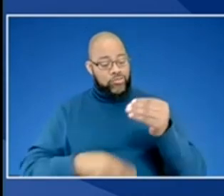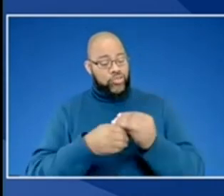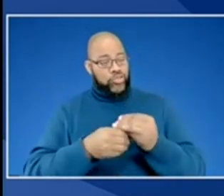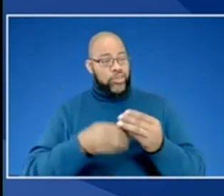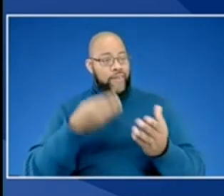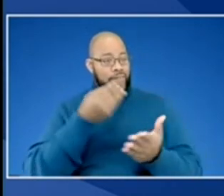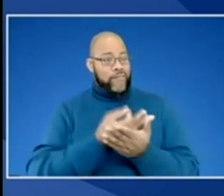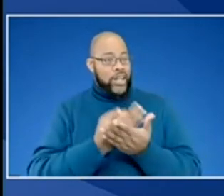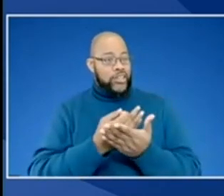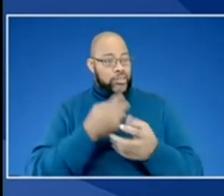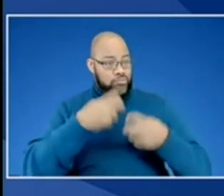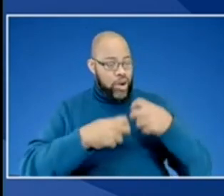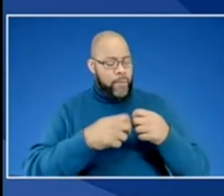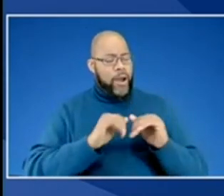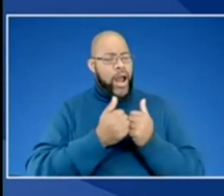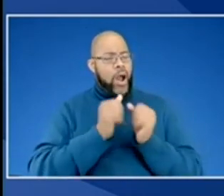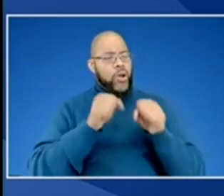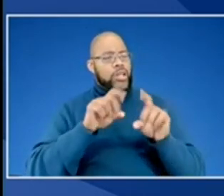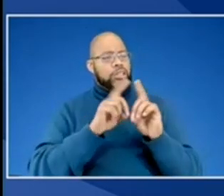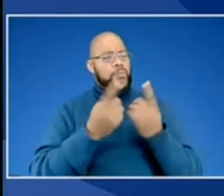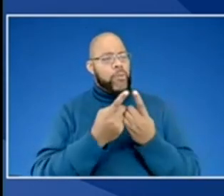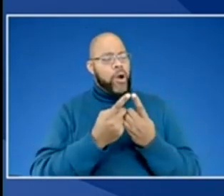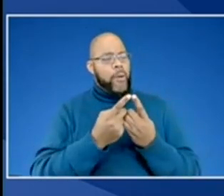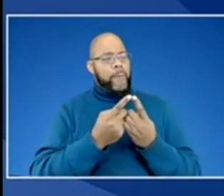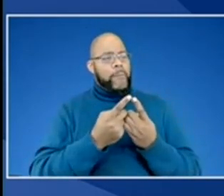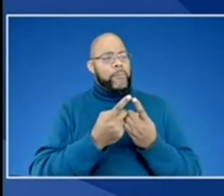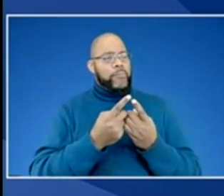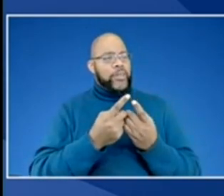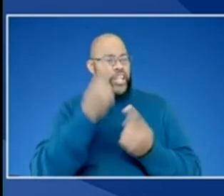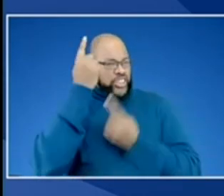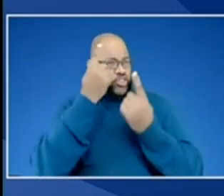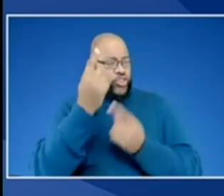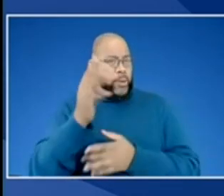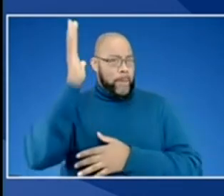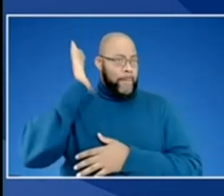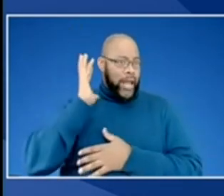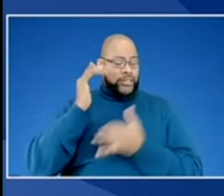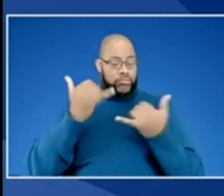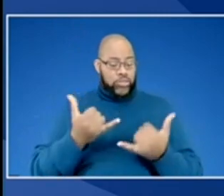How could the Department account for past, present, and future potential borrower